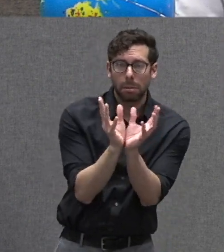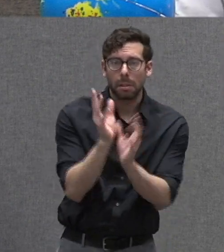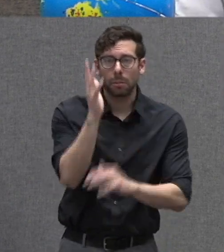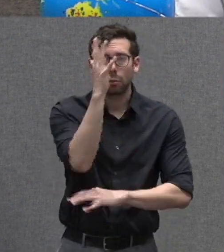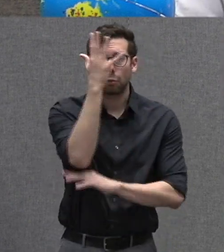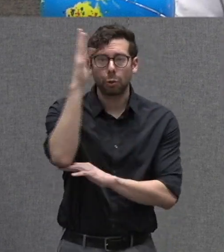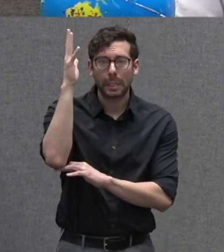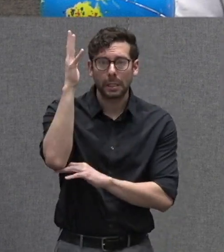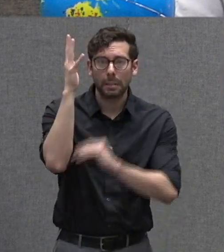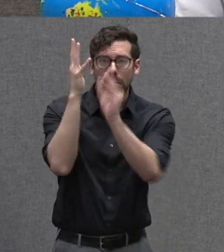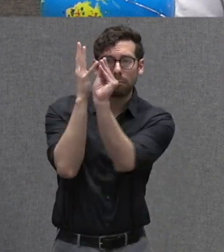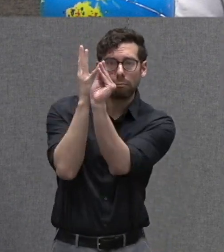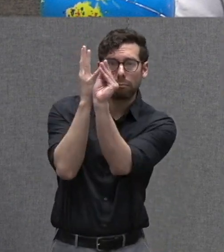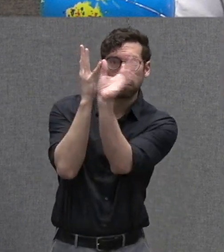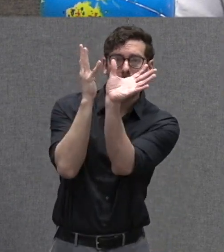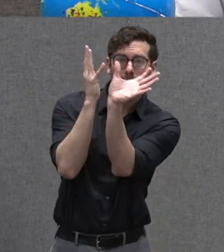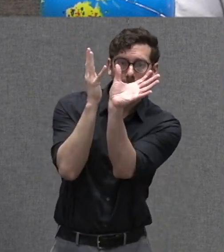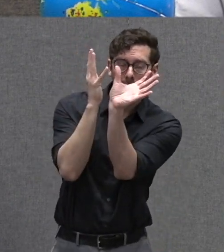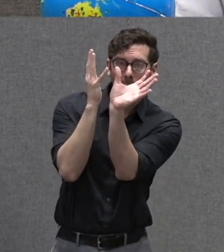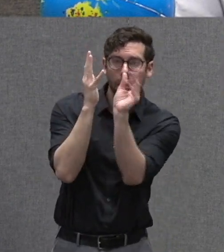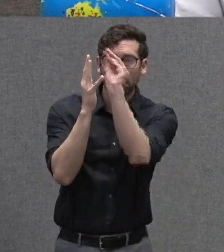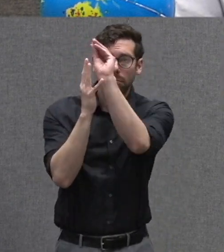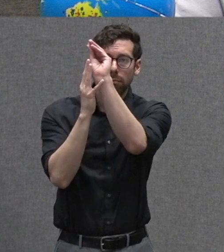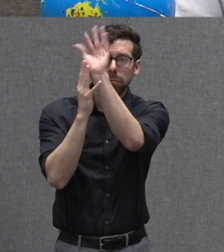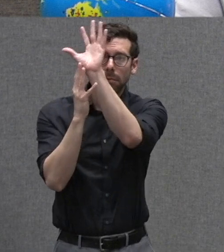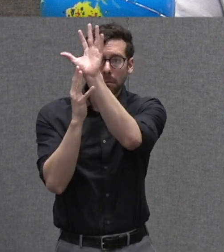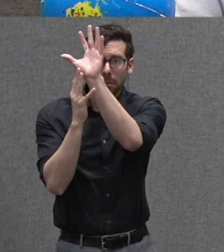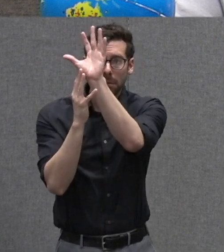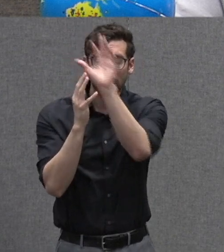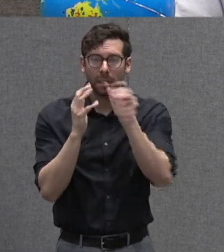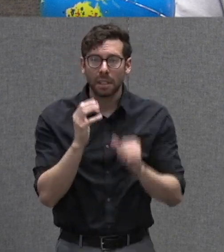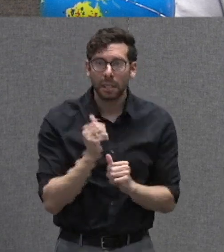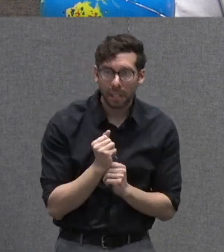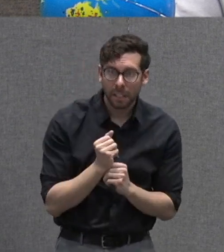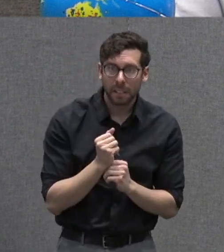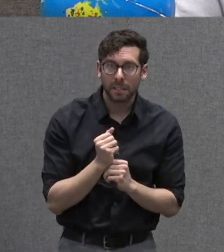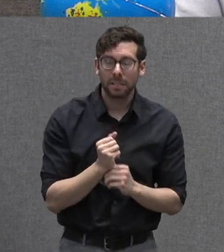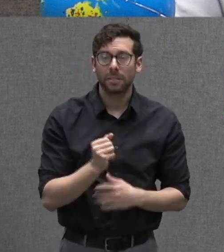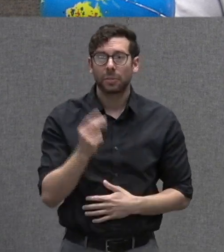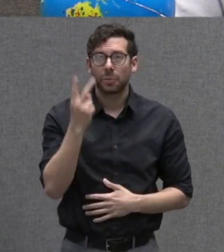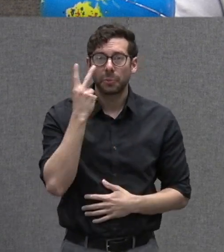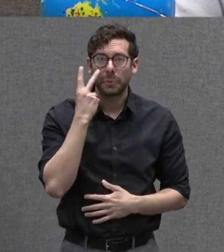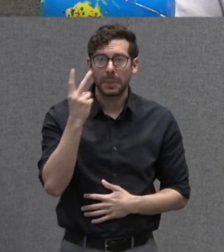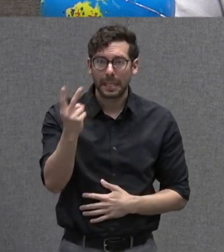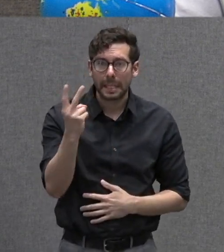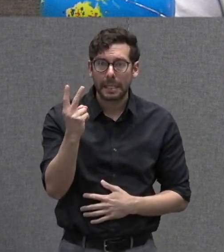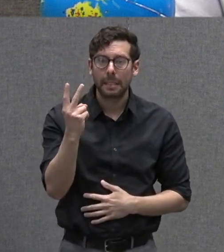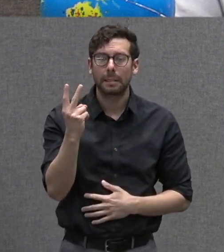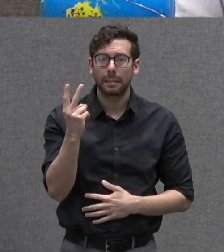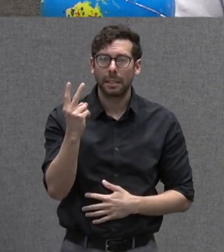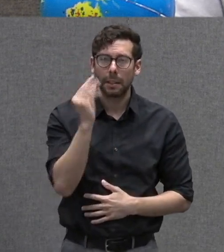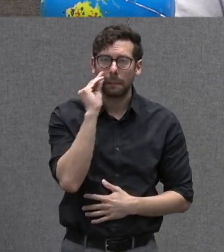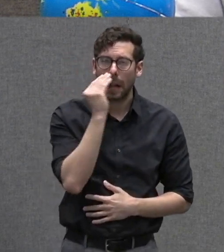before they get leaves as the flowers bloom before the leaf. And as I look at this picture,